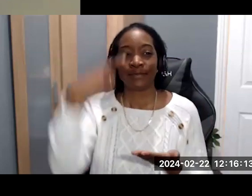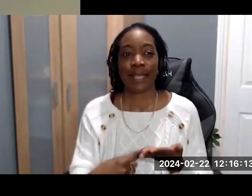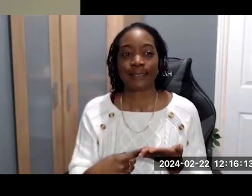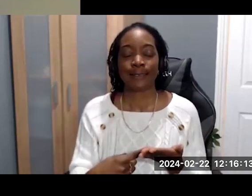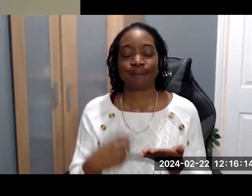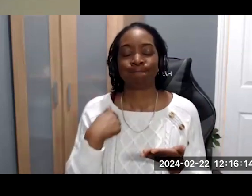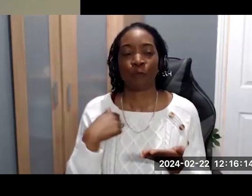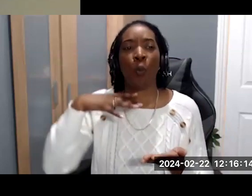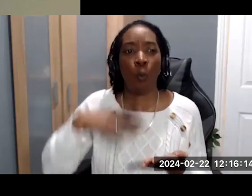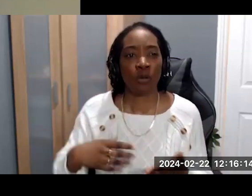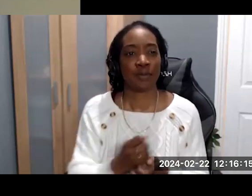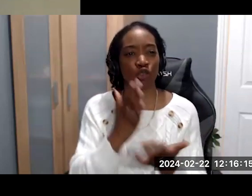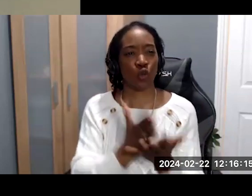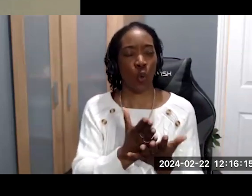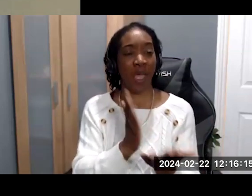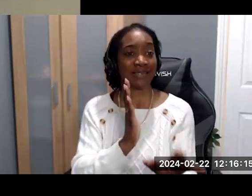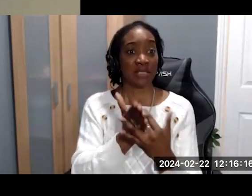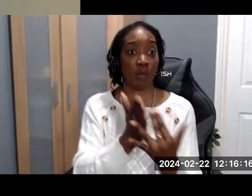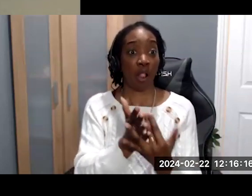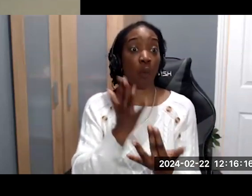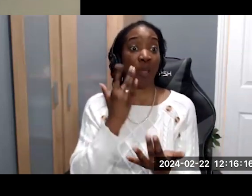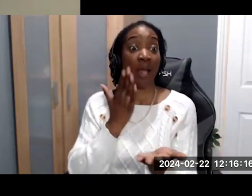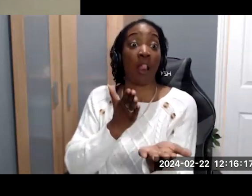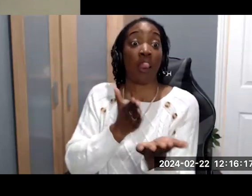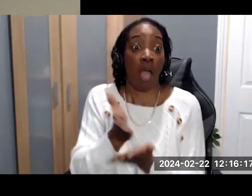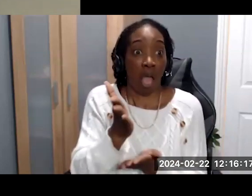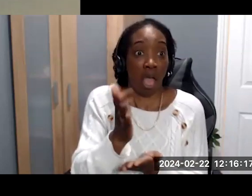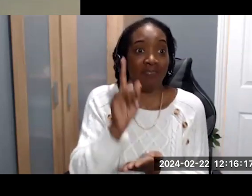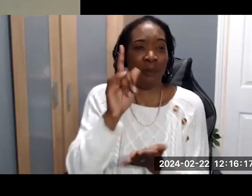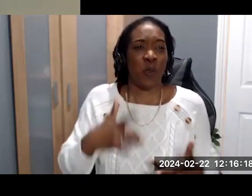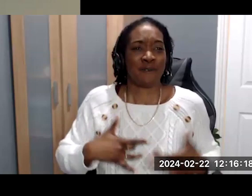accessible as possible while it is live but if this is too overwhelming for you we would like